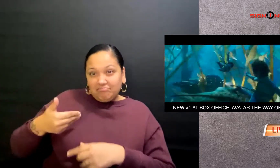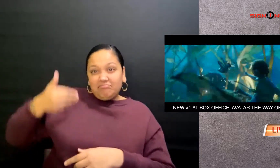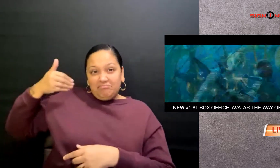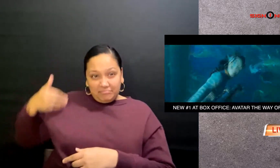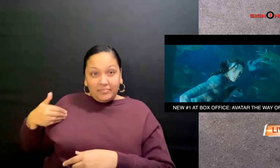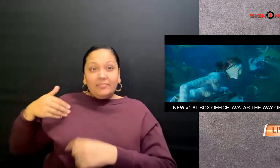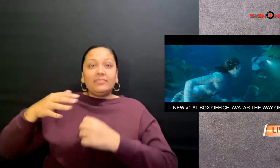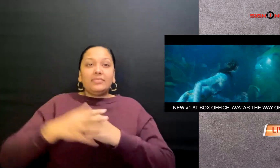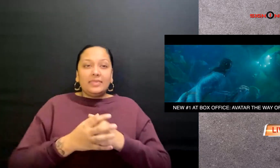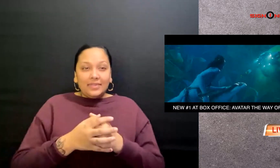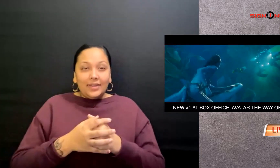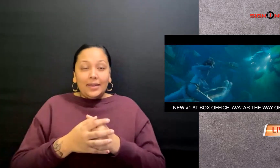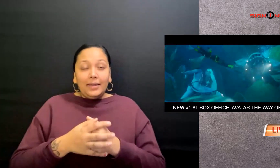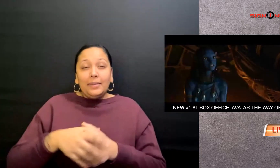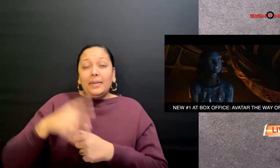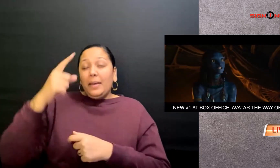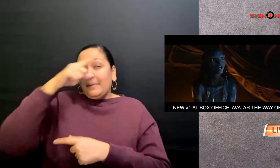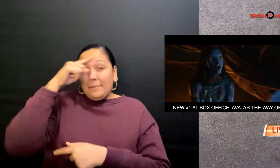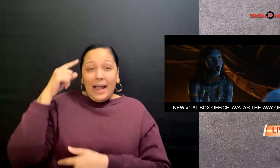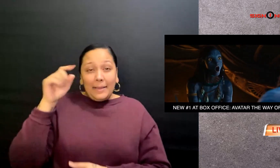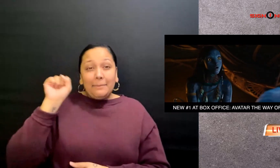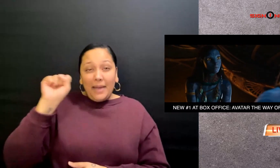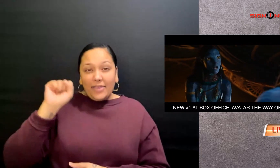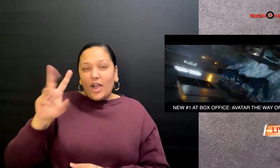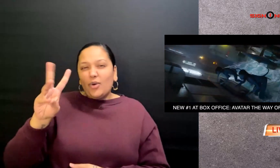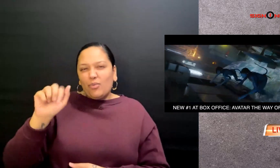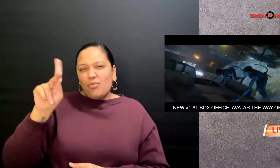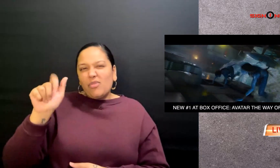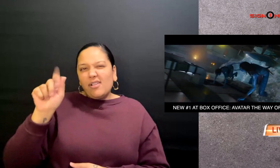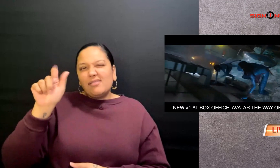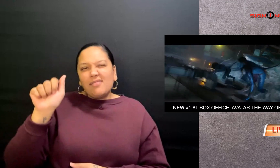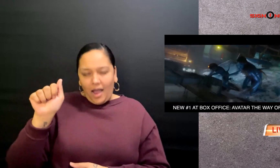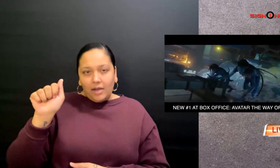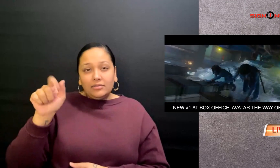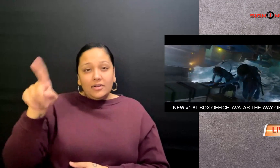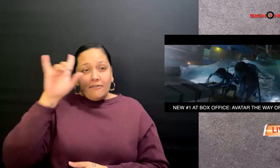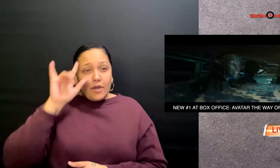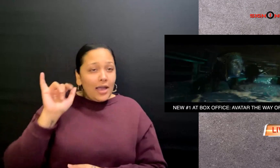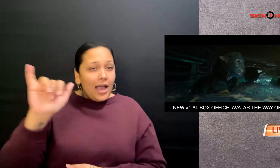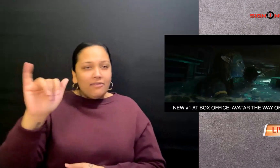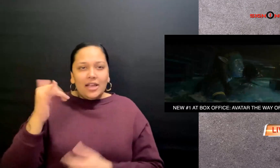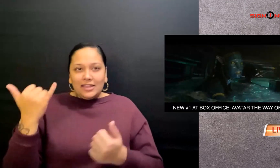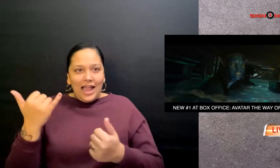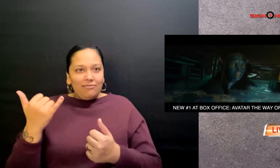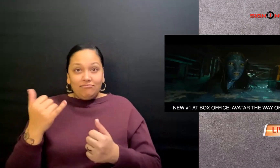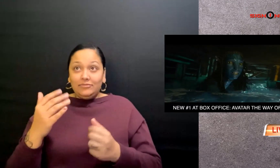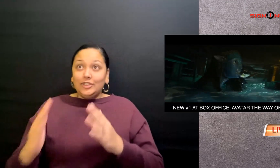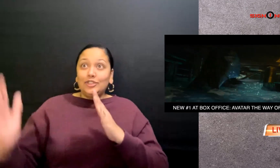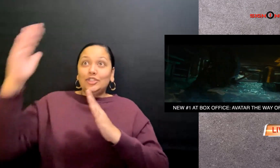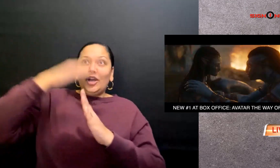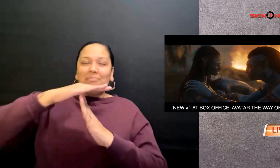after five consecutive weekends Black Panther Wakanda Forever is no longer